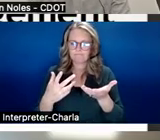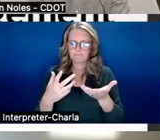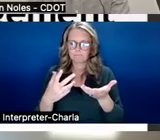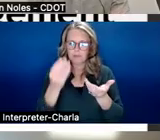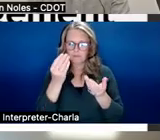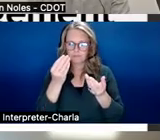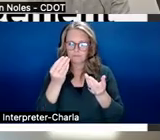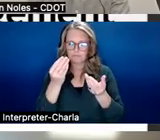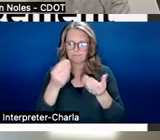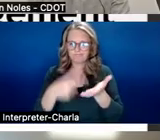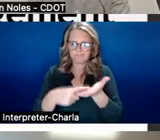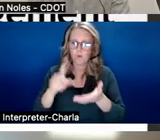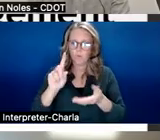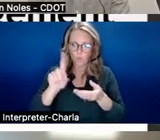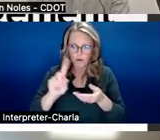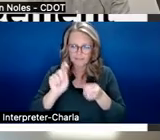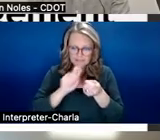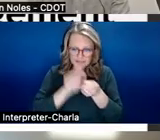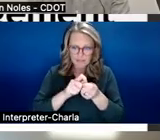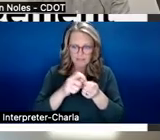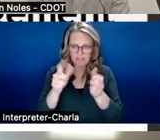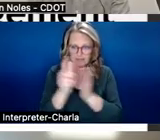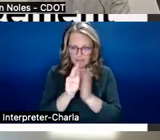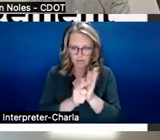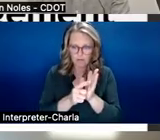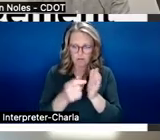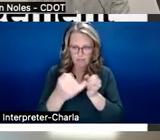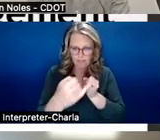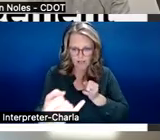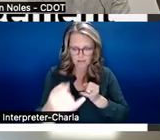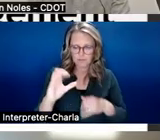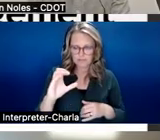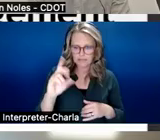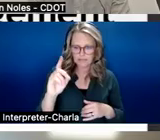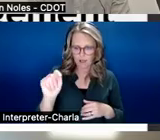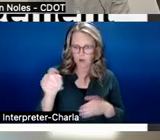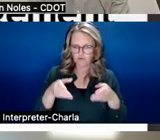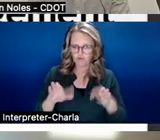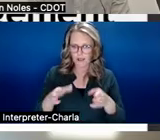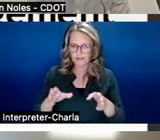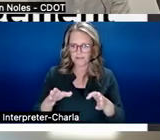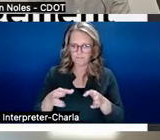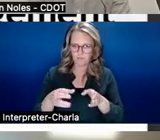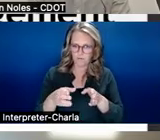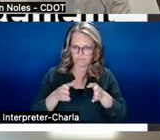So where CDOT right of way starts and ends is an important part of the development